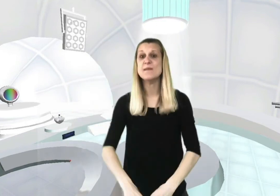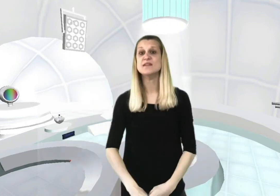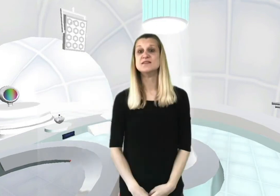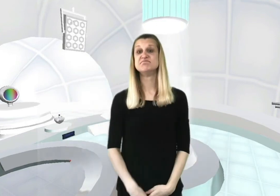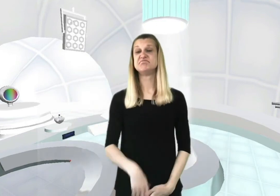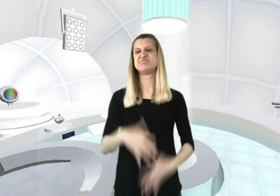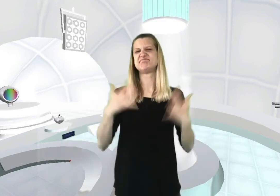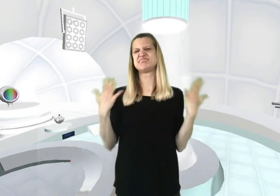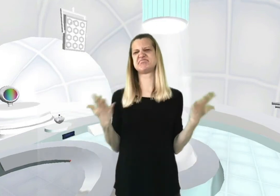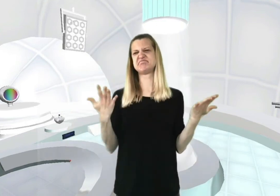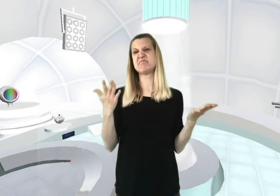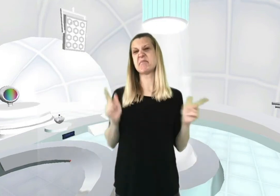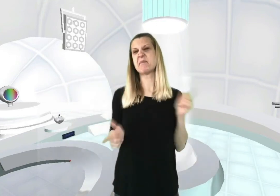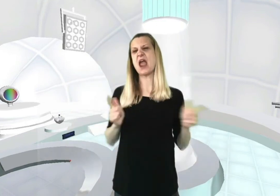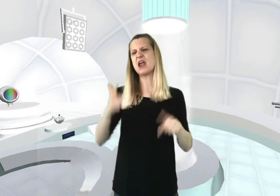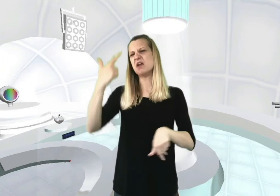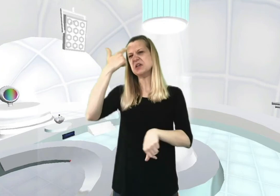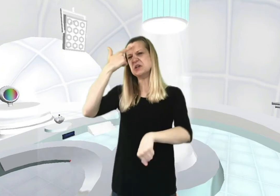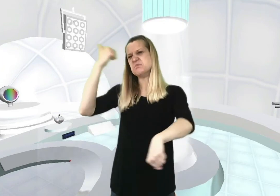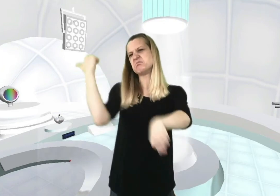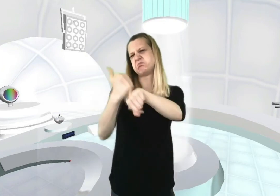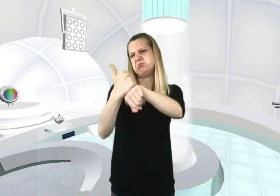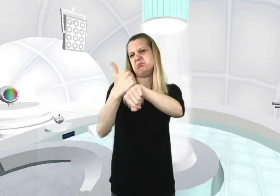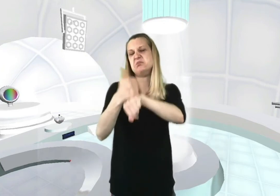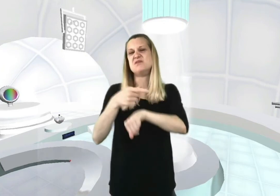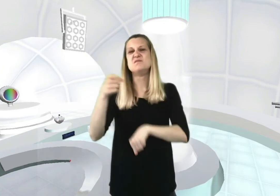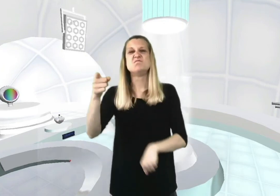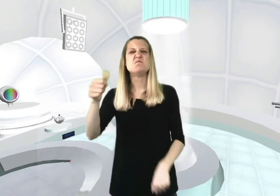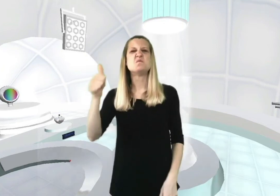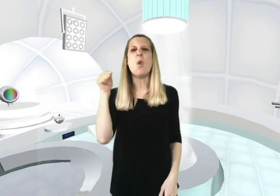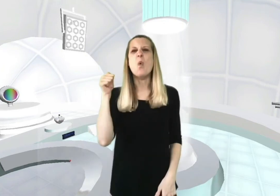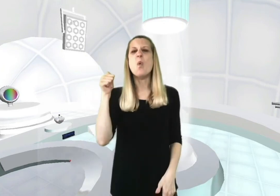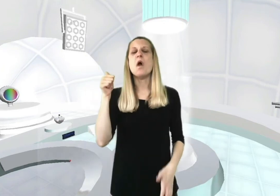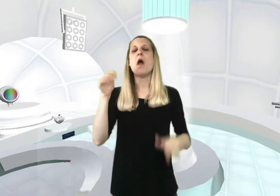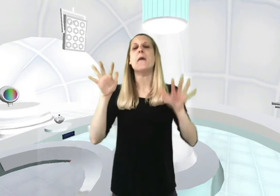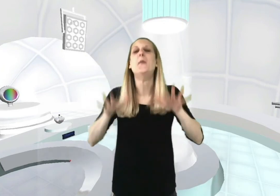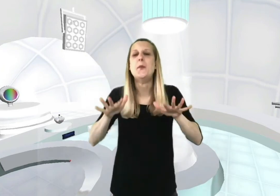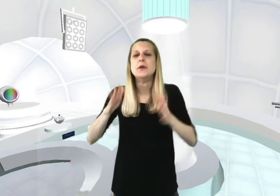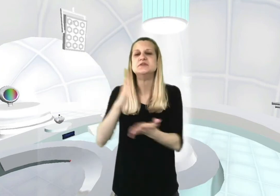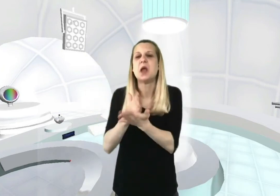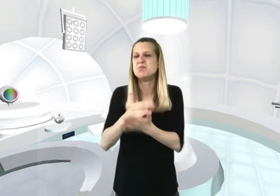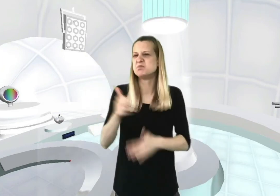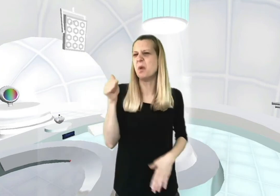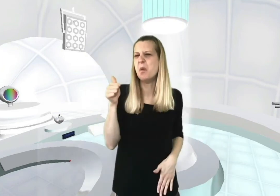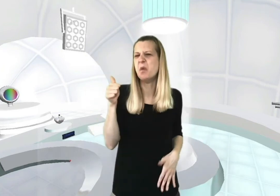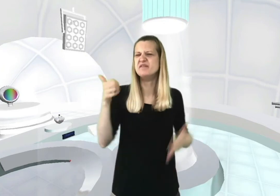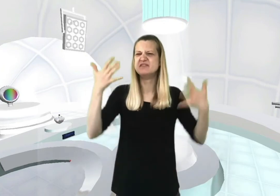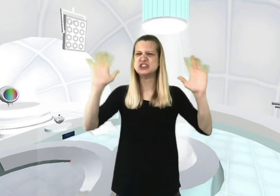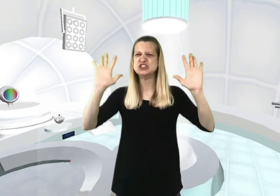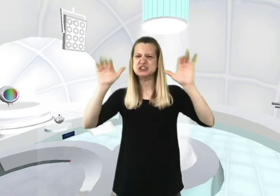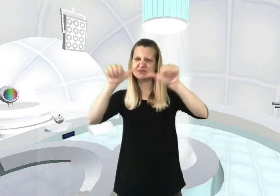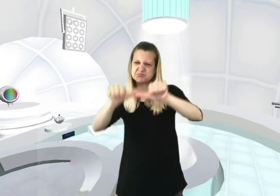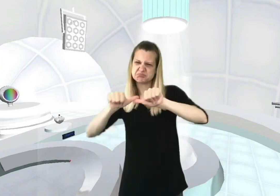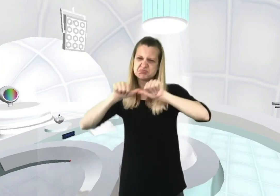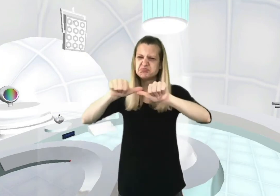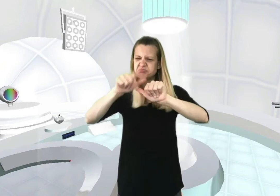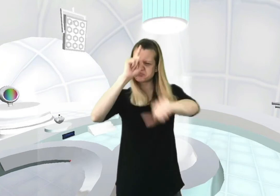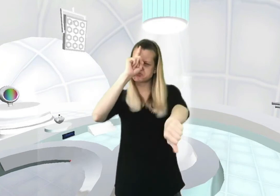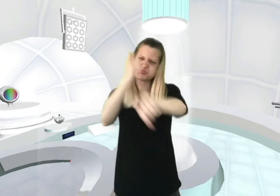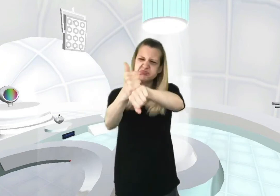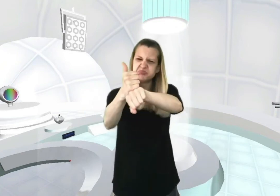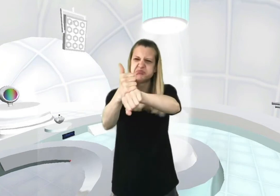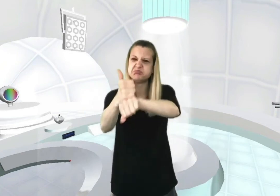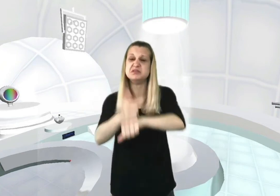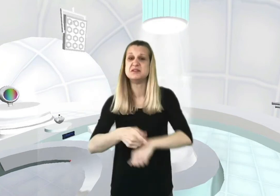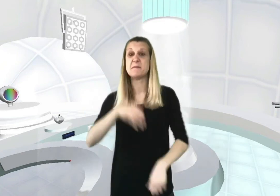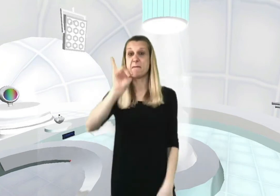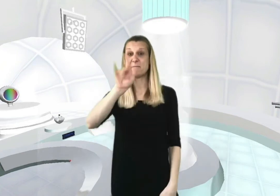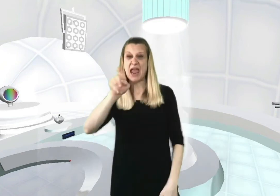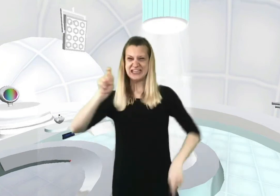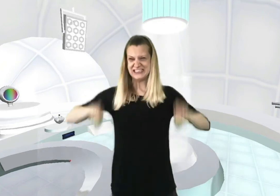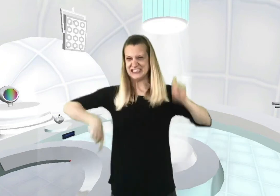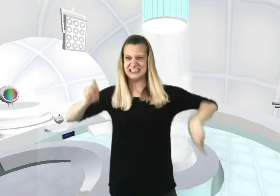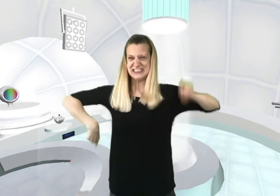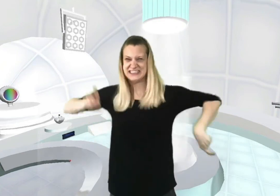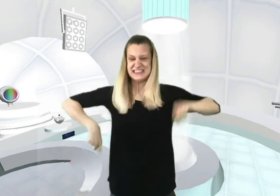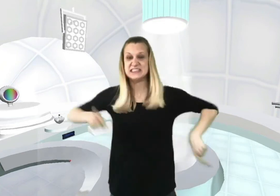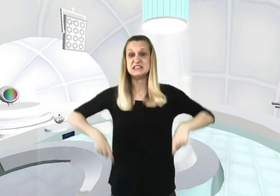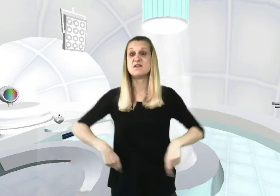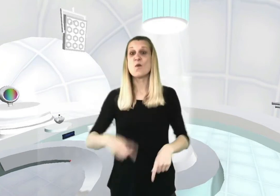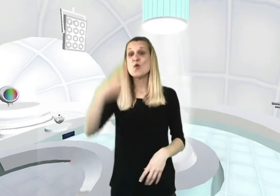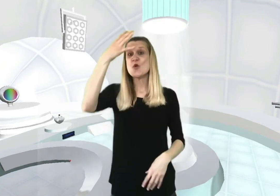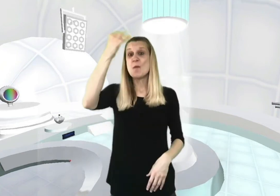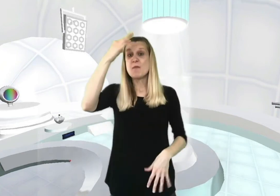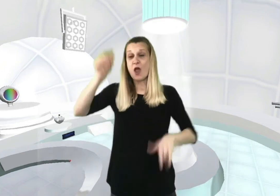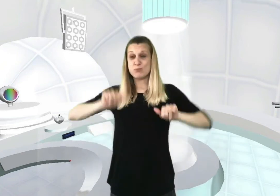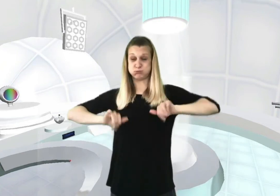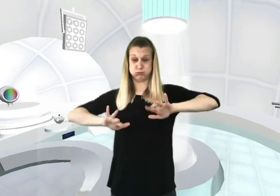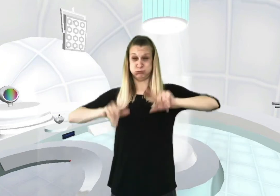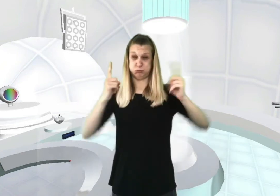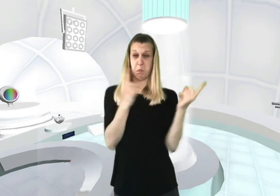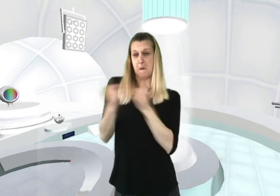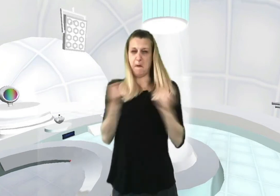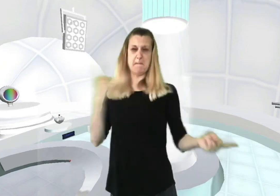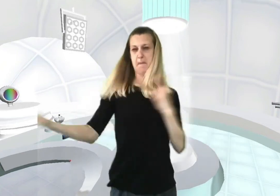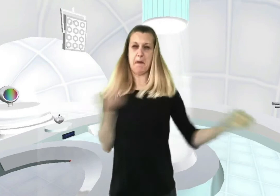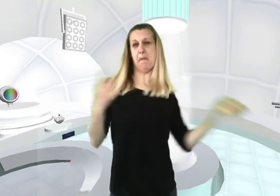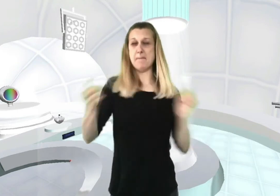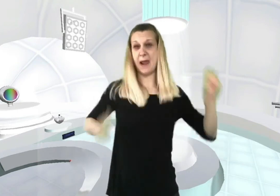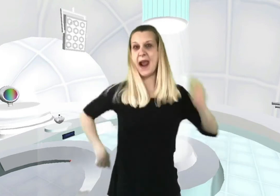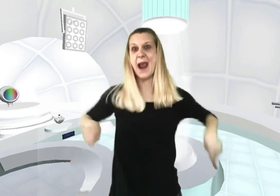But there was no stopping Mike Teavee now. The crazy boy rushed on, and when he reached the enormous camera,